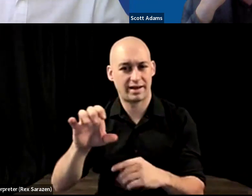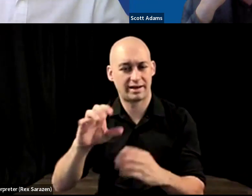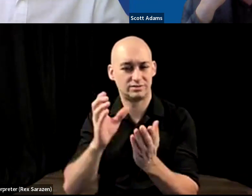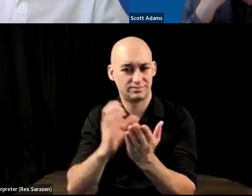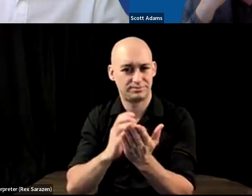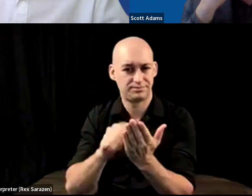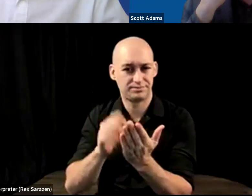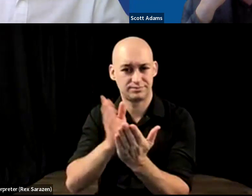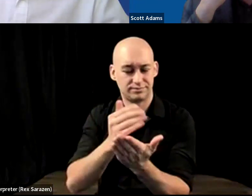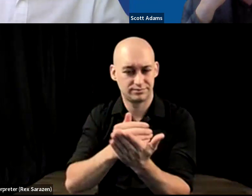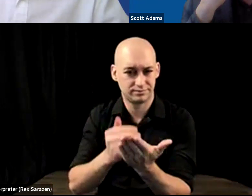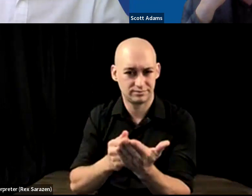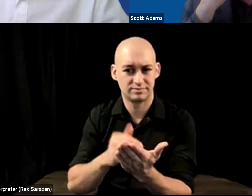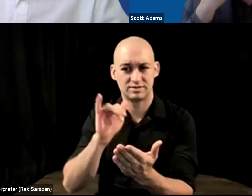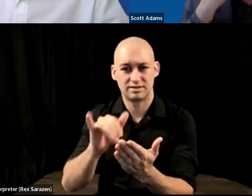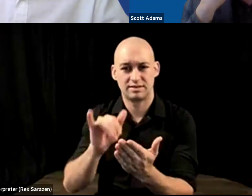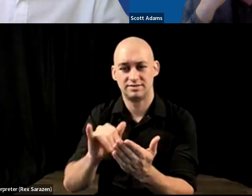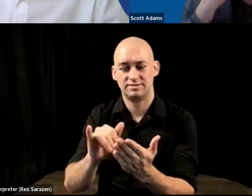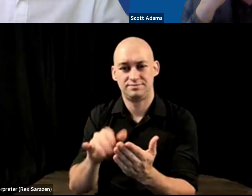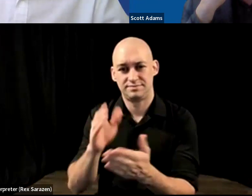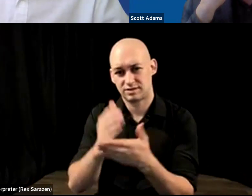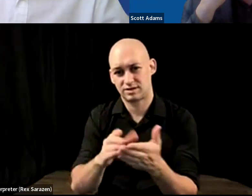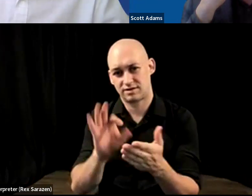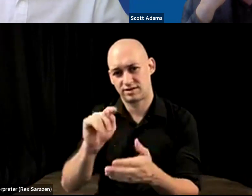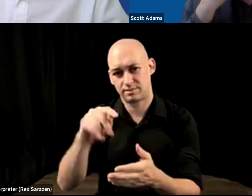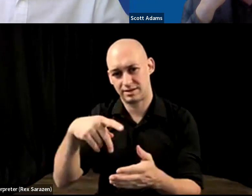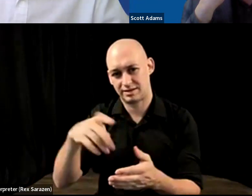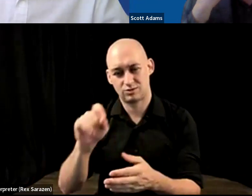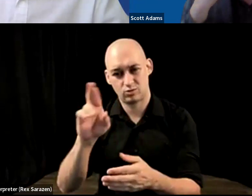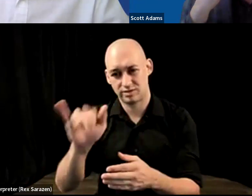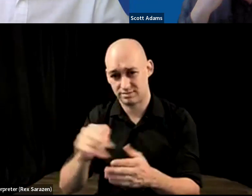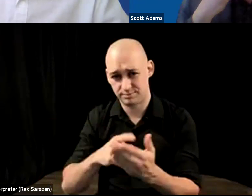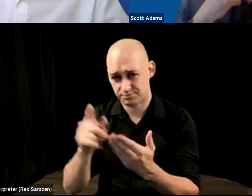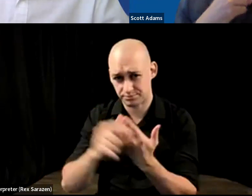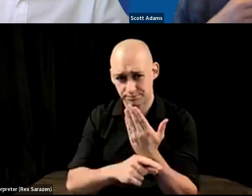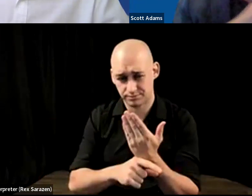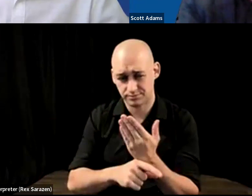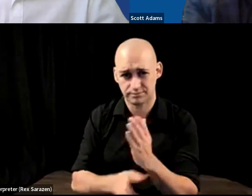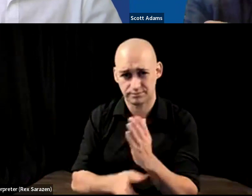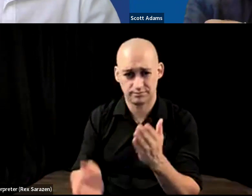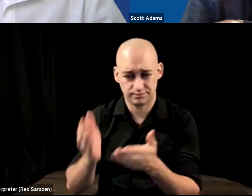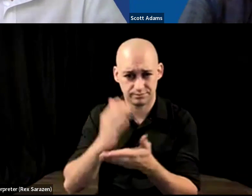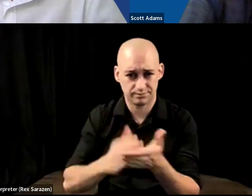that the section that FDP or is that the program chunk of the pie? We really appreciate any